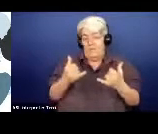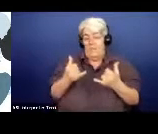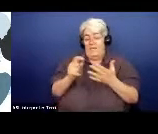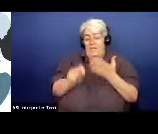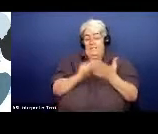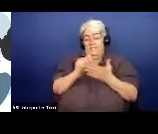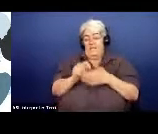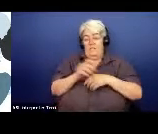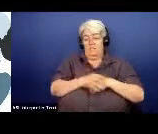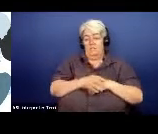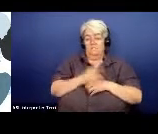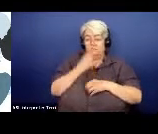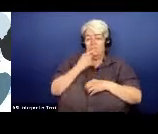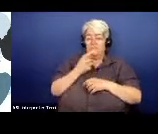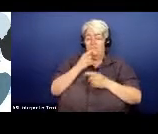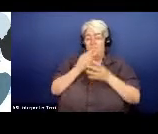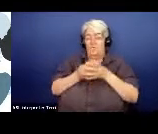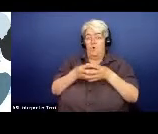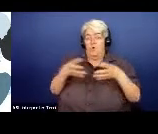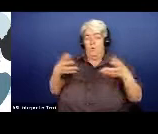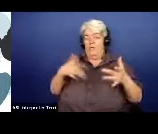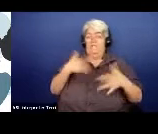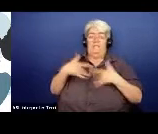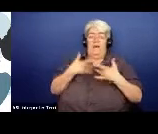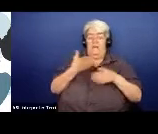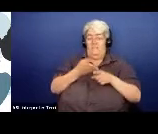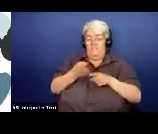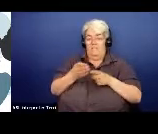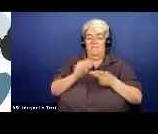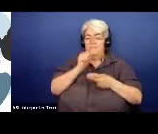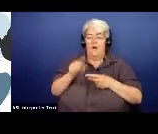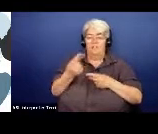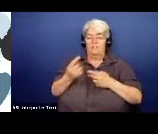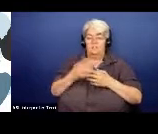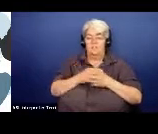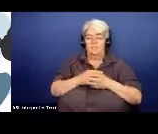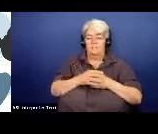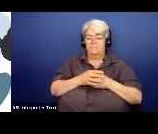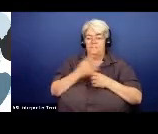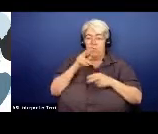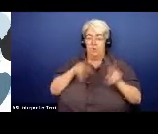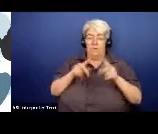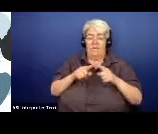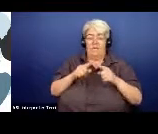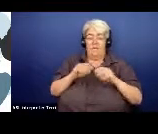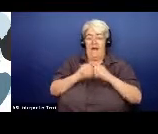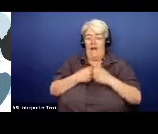seeing as a growing and exciting field of not just looking at response to 9-1-1 calls